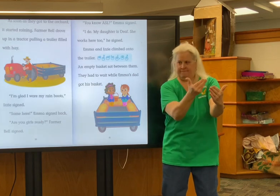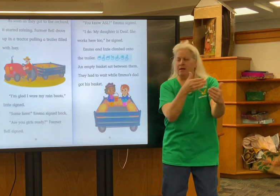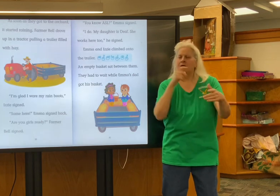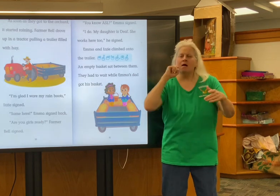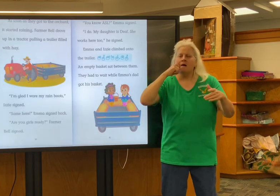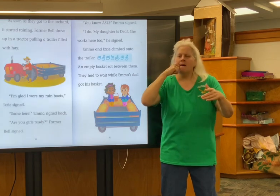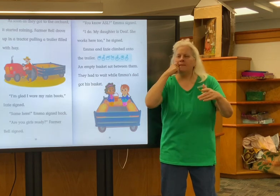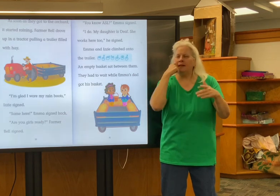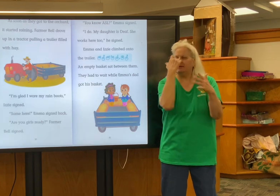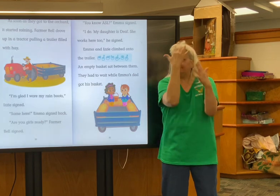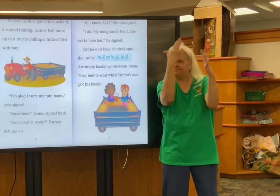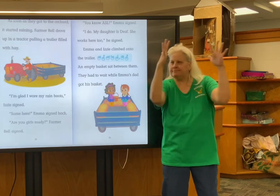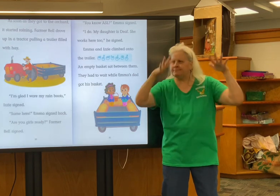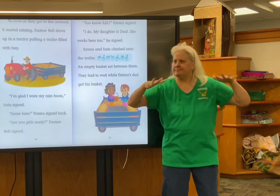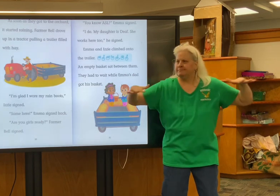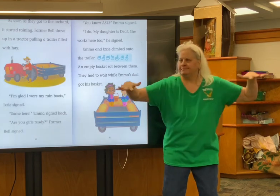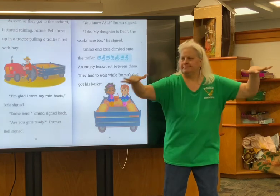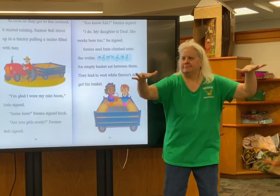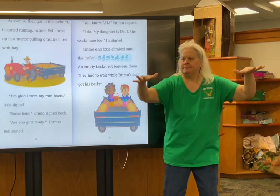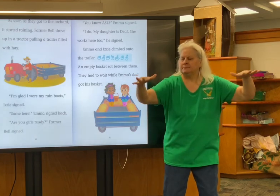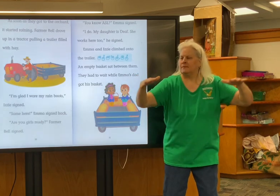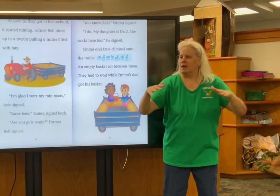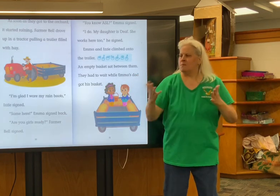As soon as they got to the apple orchard,